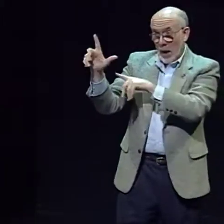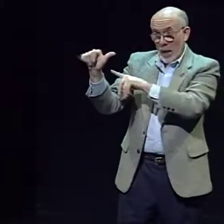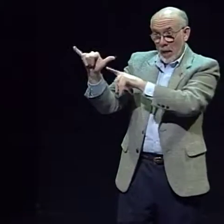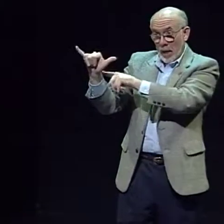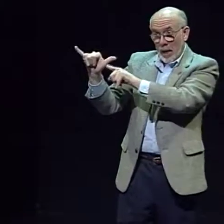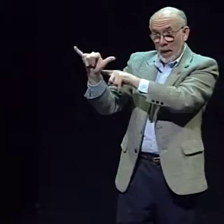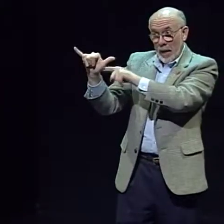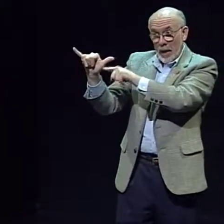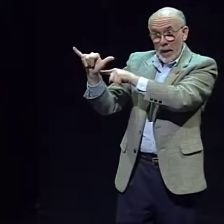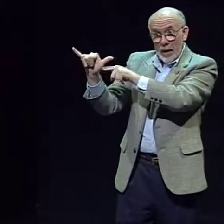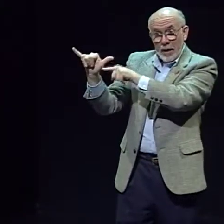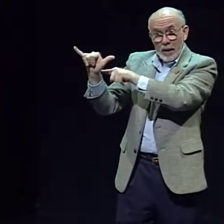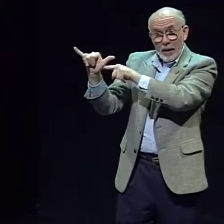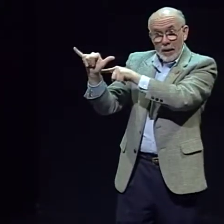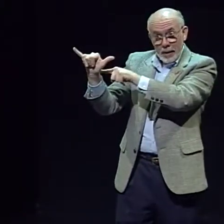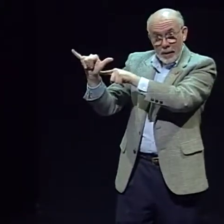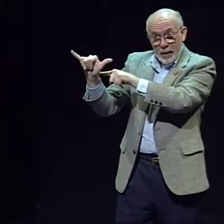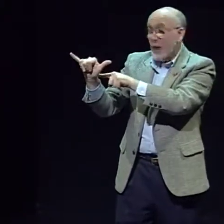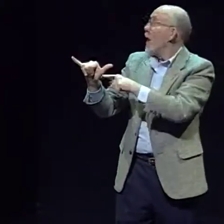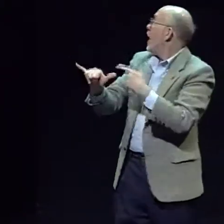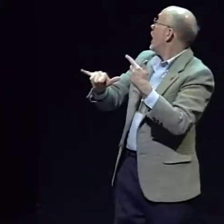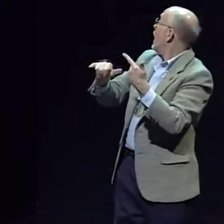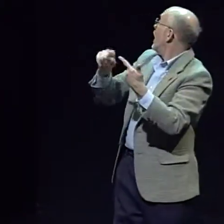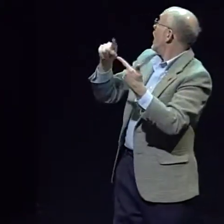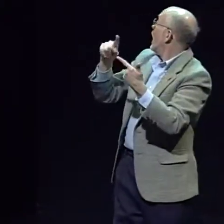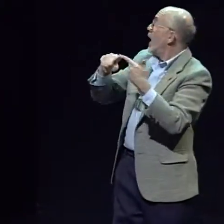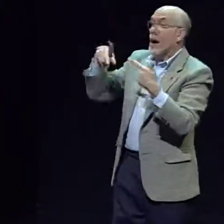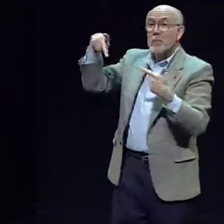IS THAT PLAY?